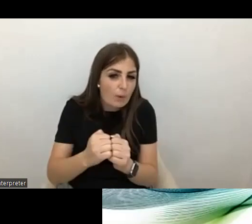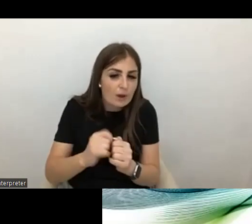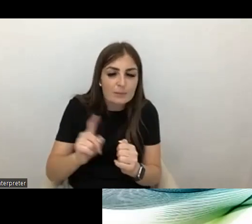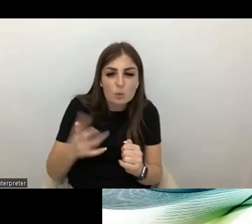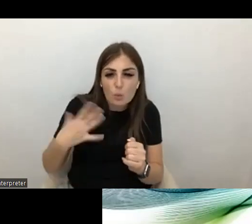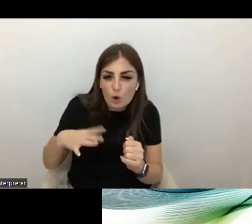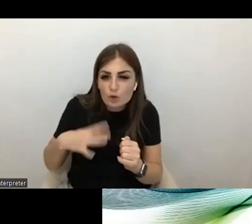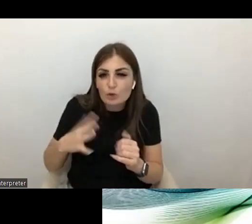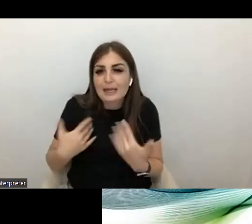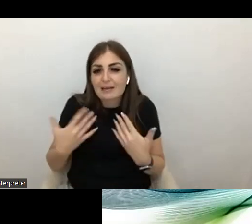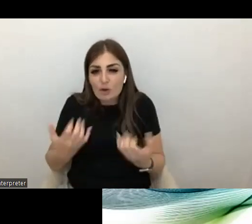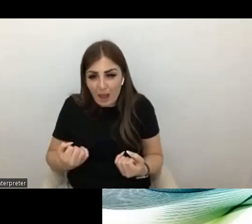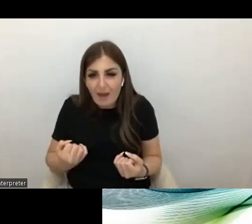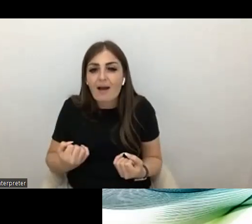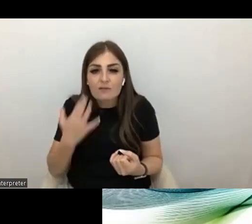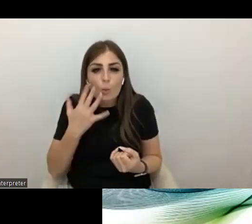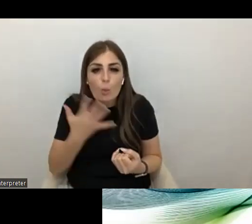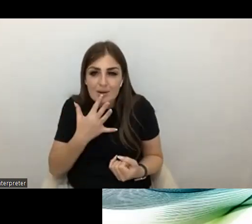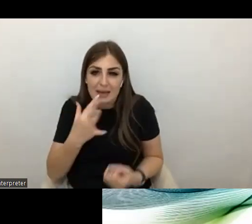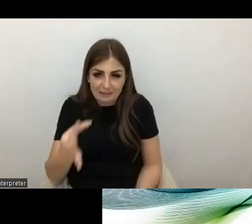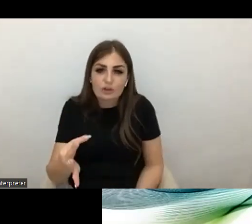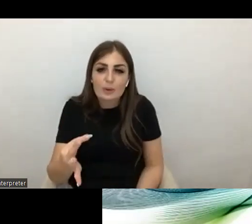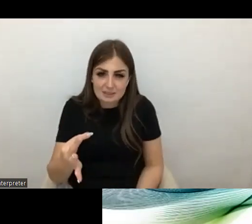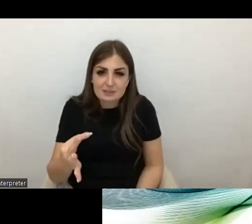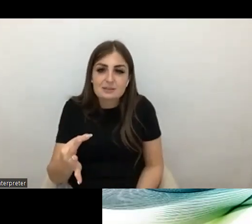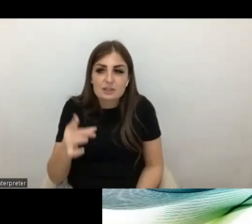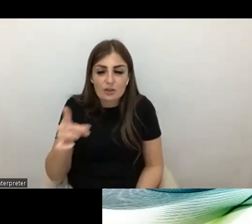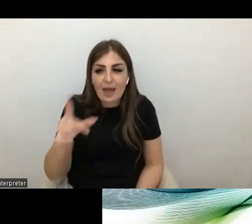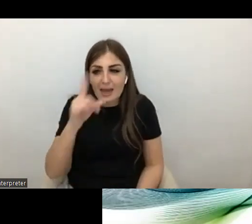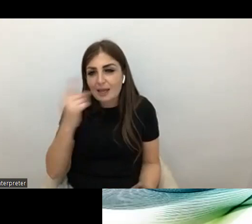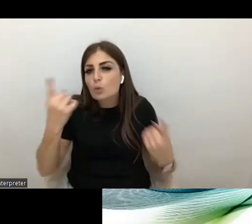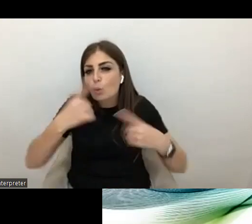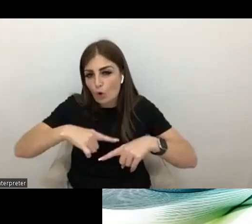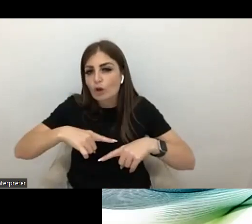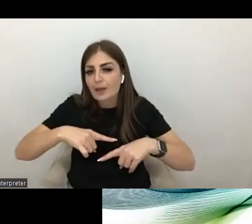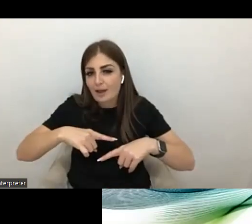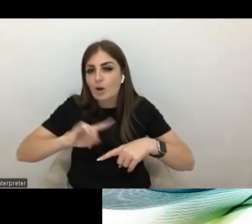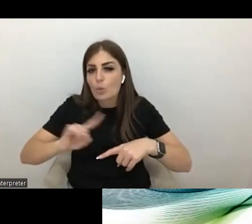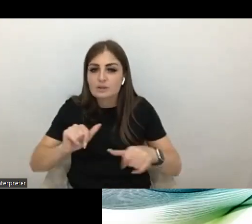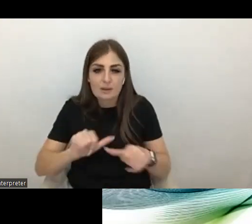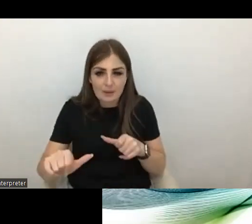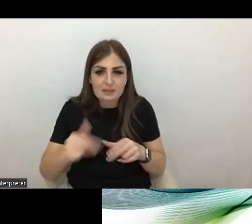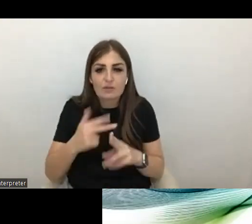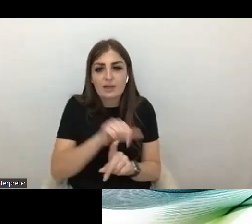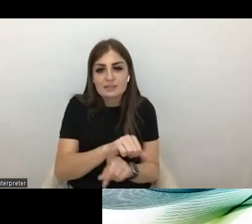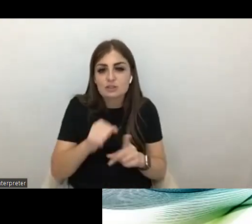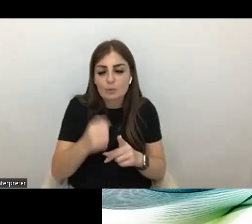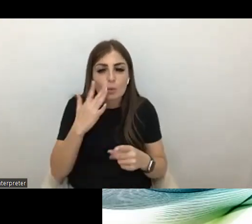have them in your matter when making that request to the NDIA, so they can try take that into account when prioritising the matters.